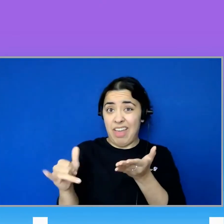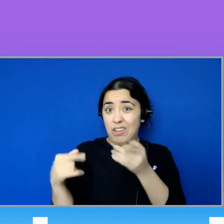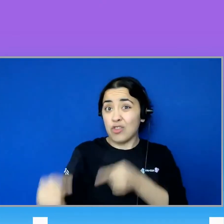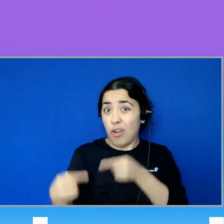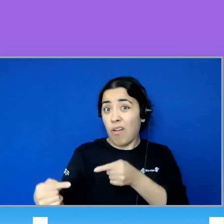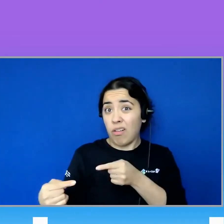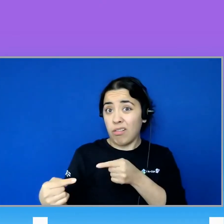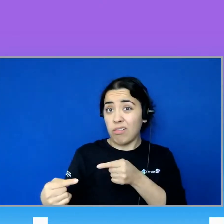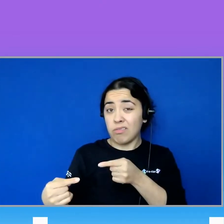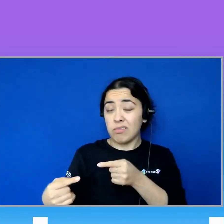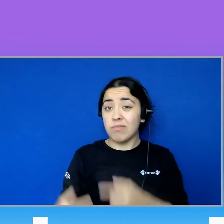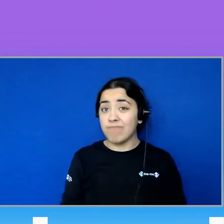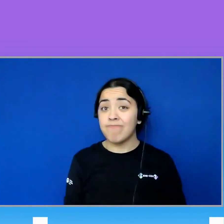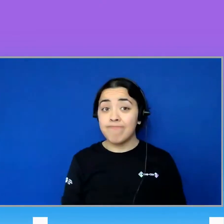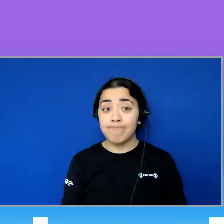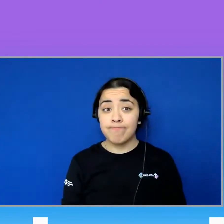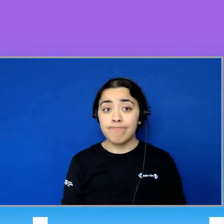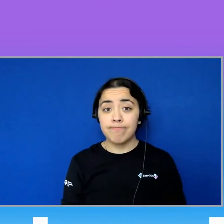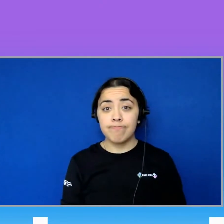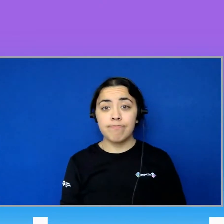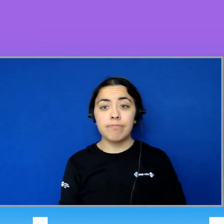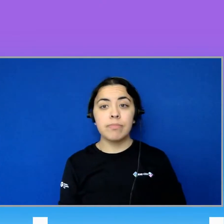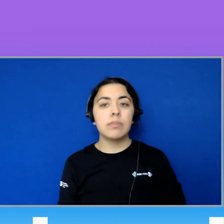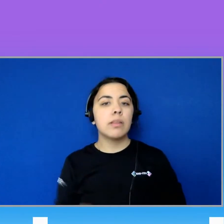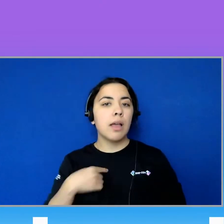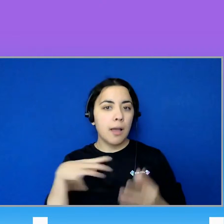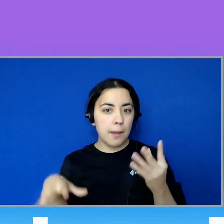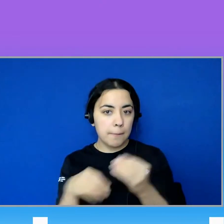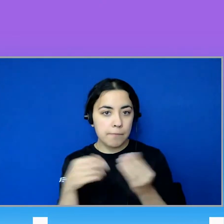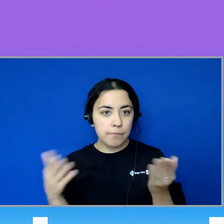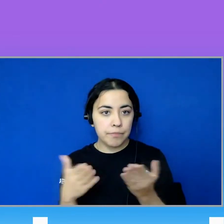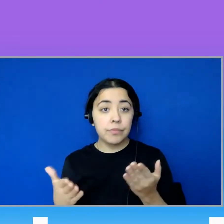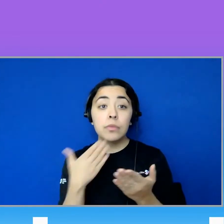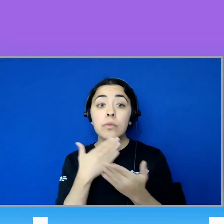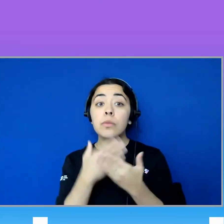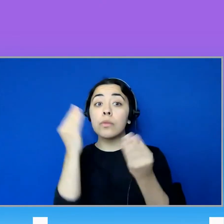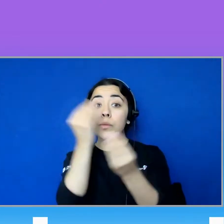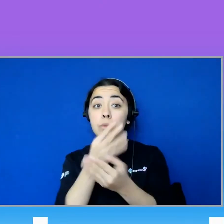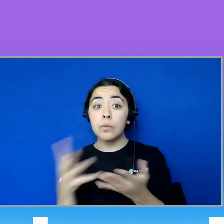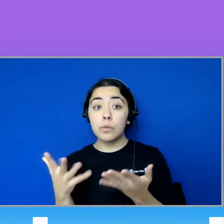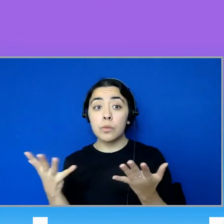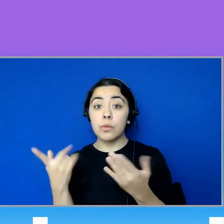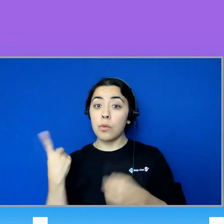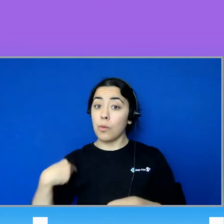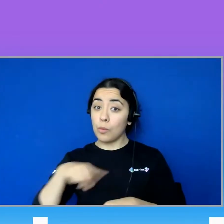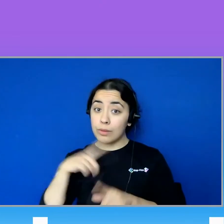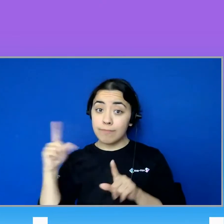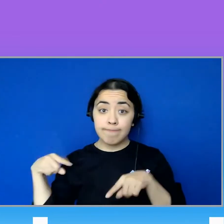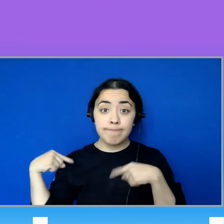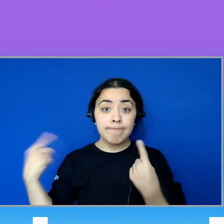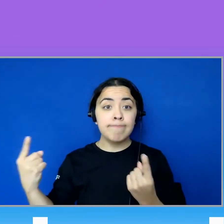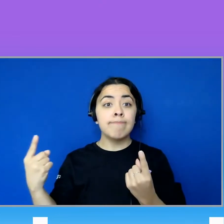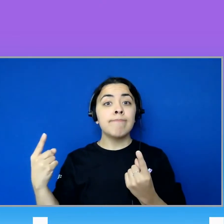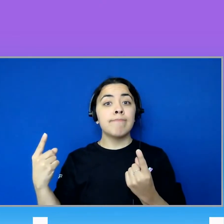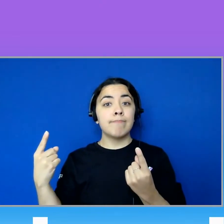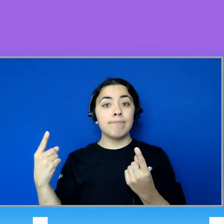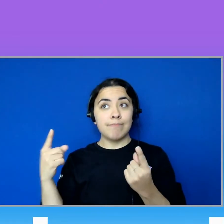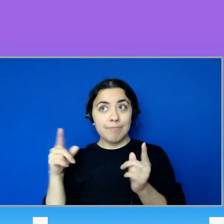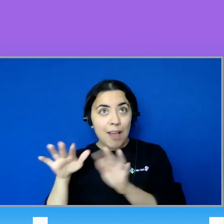I would add to that that the